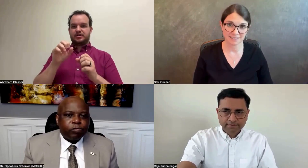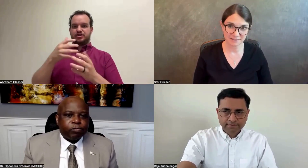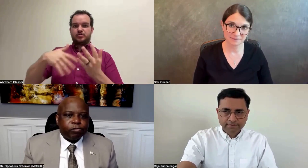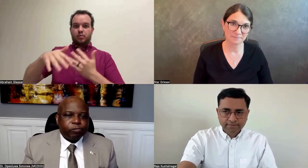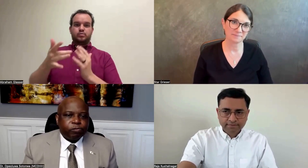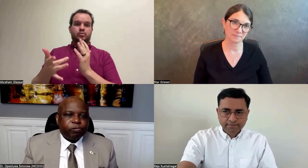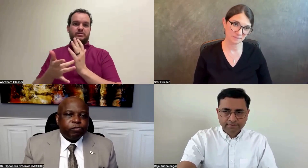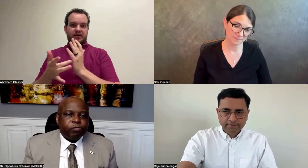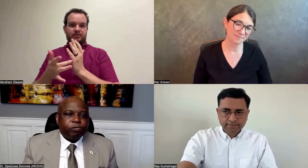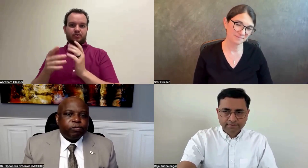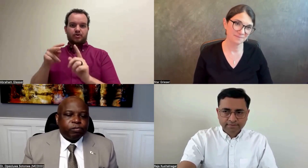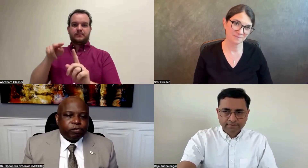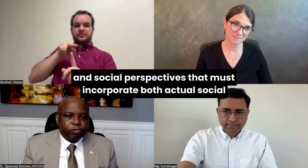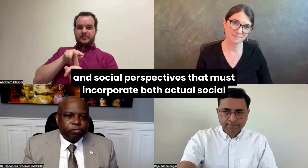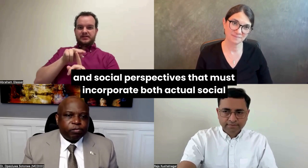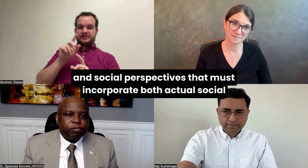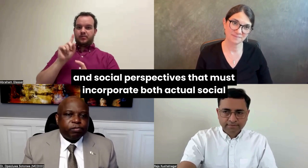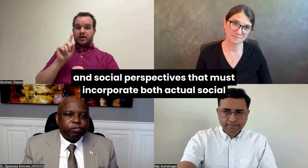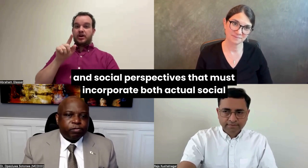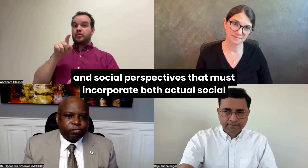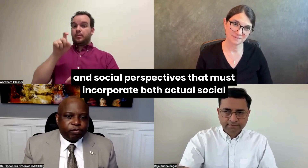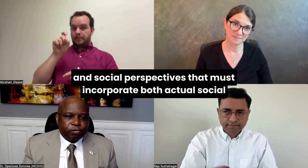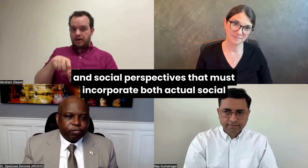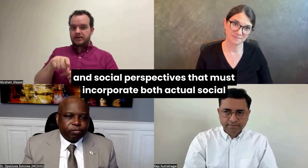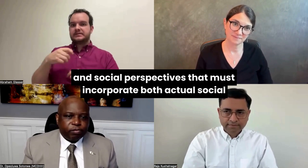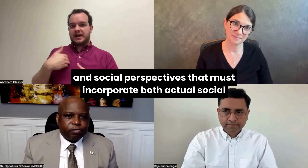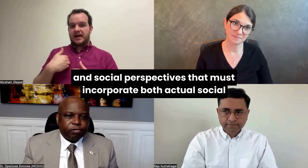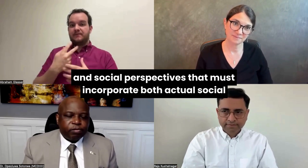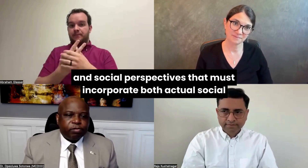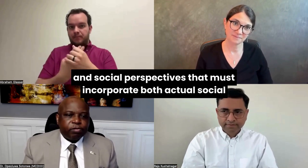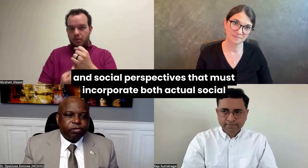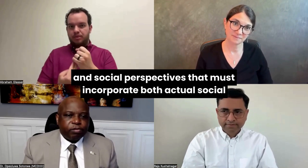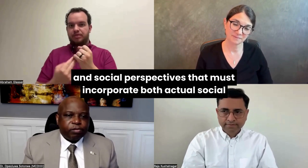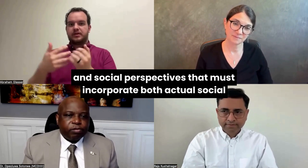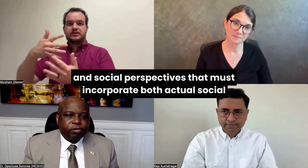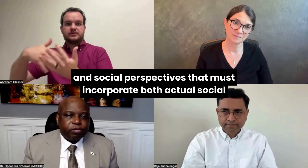and social perspectives that must incorporate both actual social